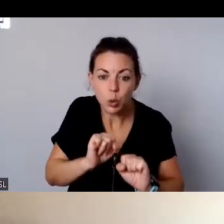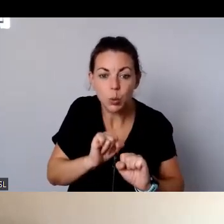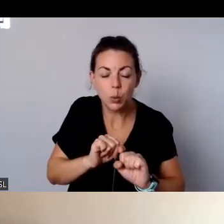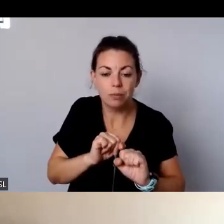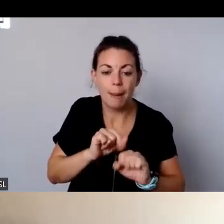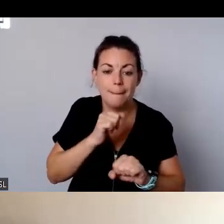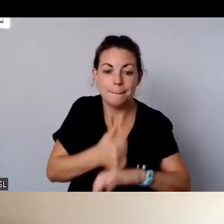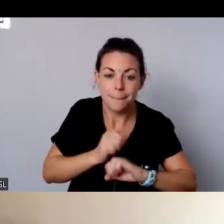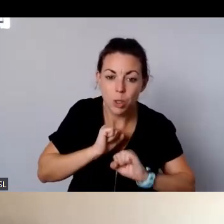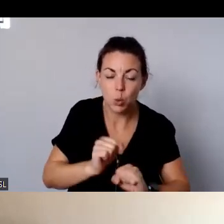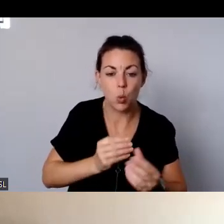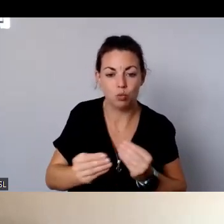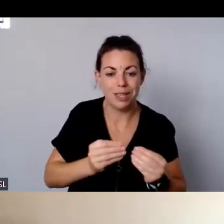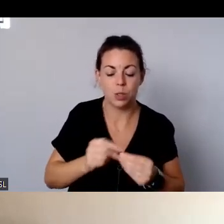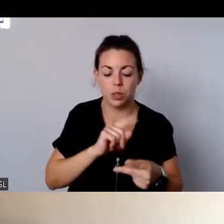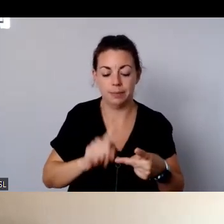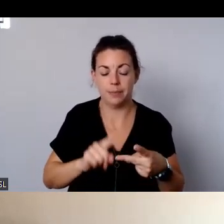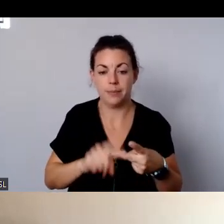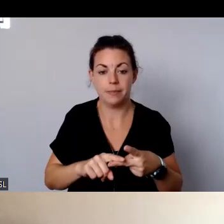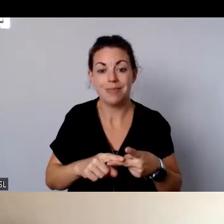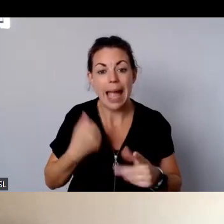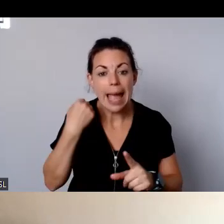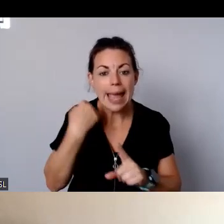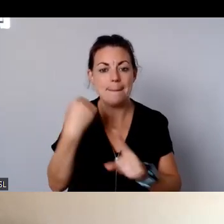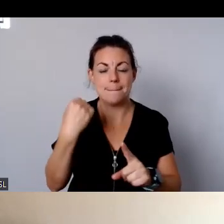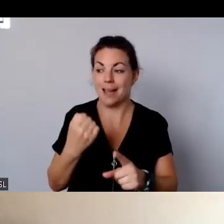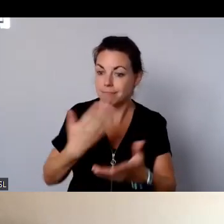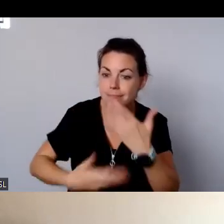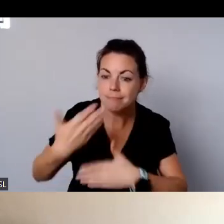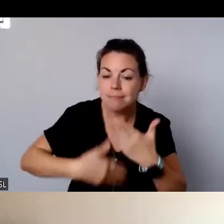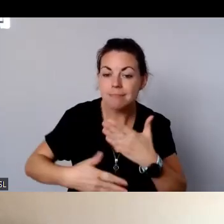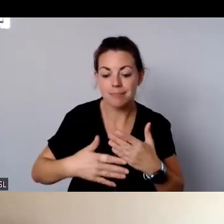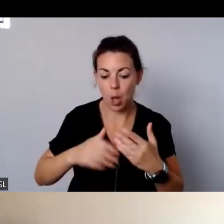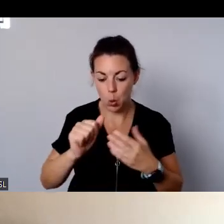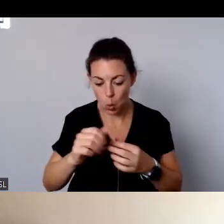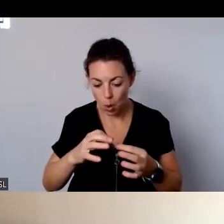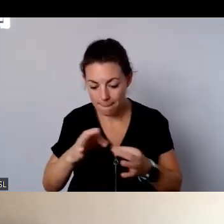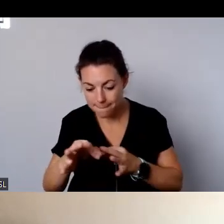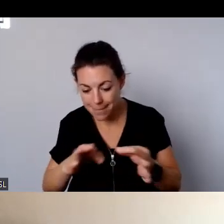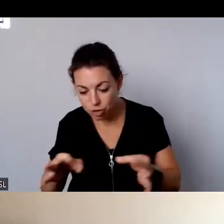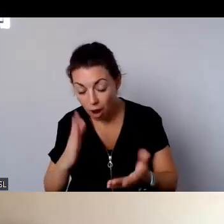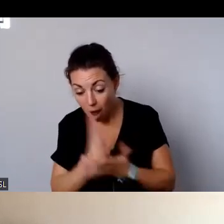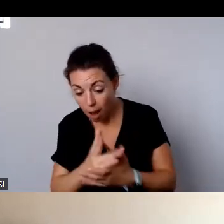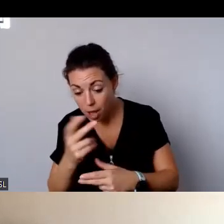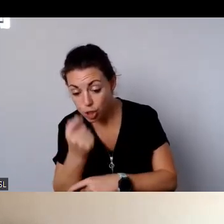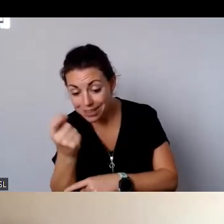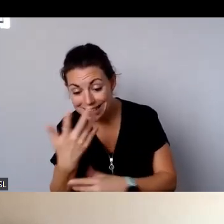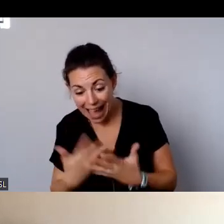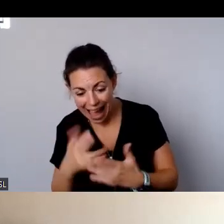Talk about your impact. Tell us what your measures for success were. What were your goals? How did you measure whether you reached them or not?